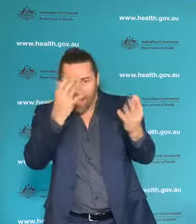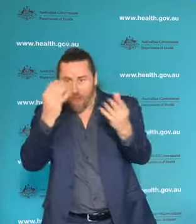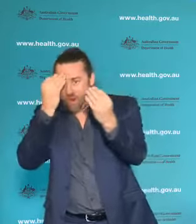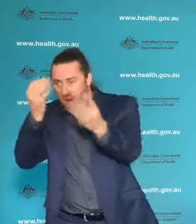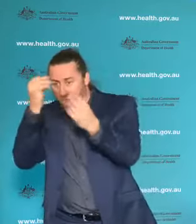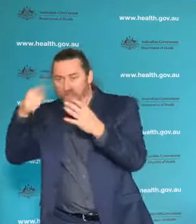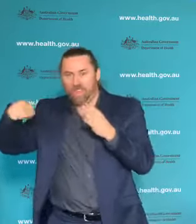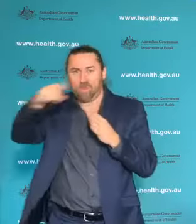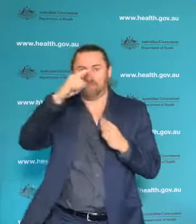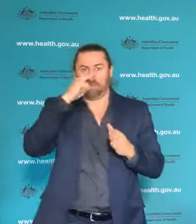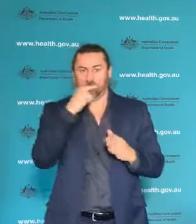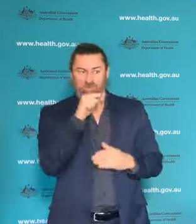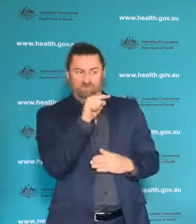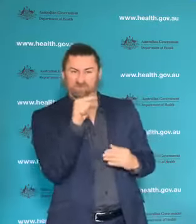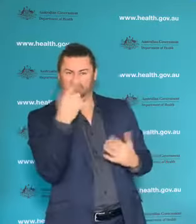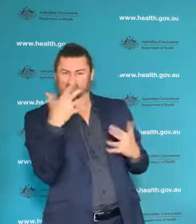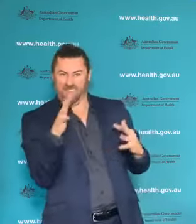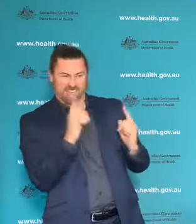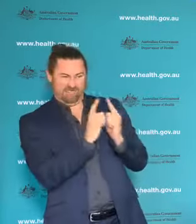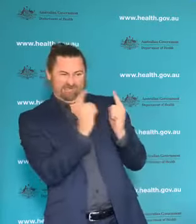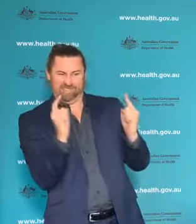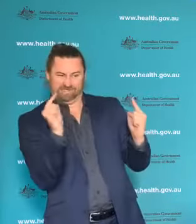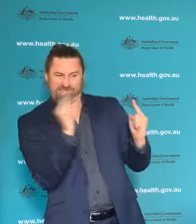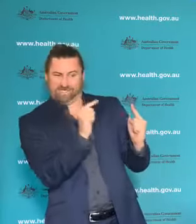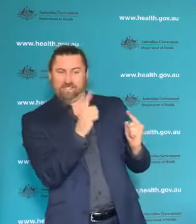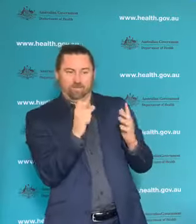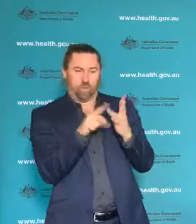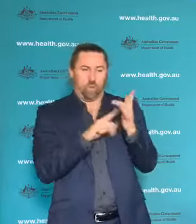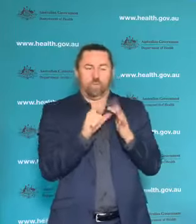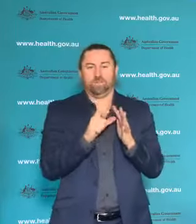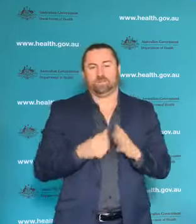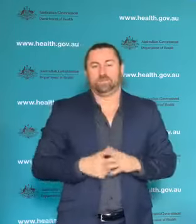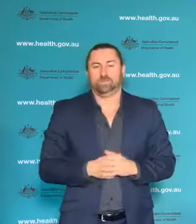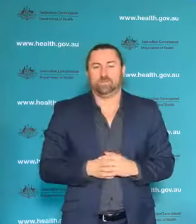talked with one of the senior leaders in New South Wales Health